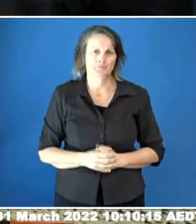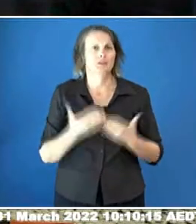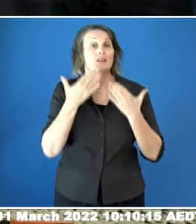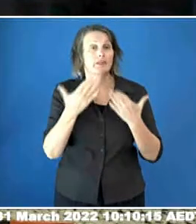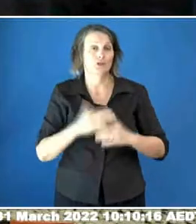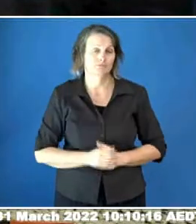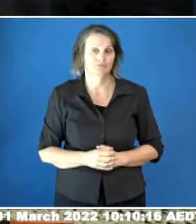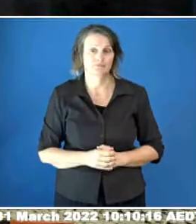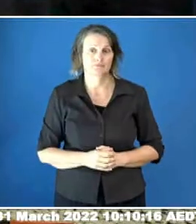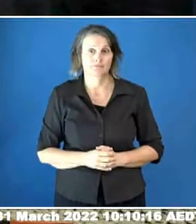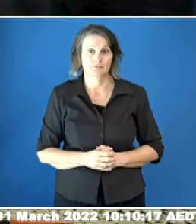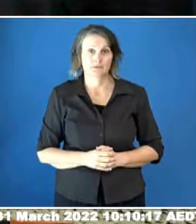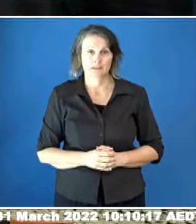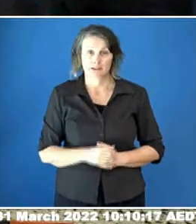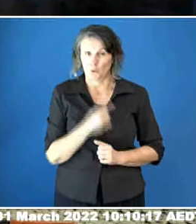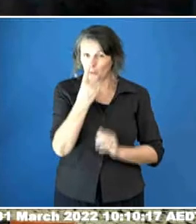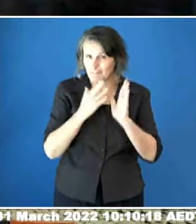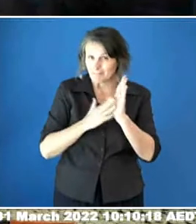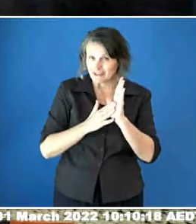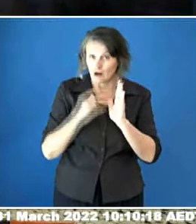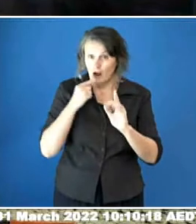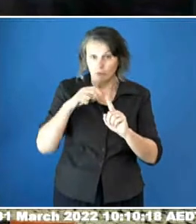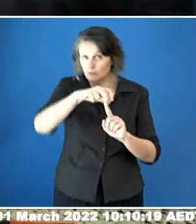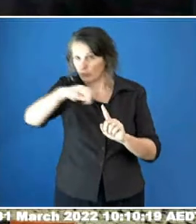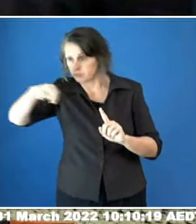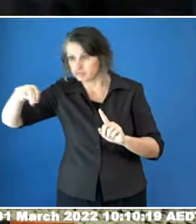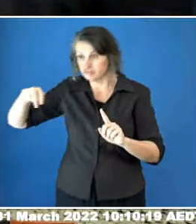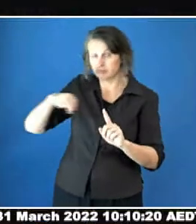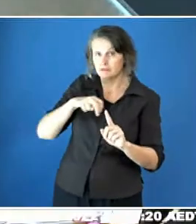Give me a moment. I'm going to run around the back of the hearing room, and I'm going to join Ms Crawford now.